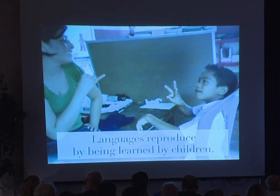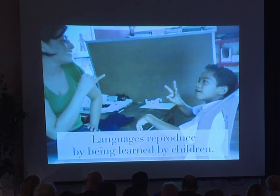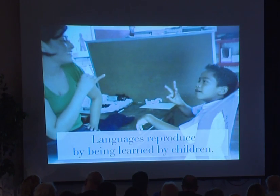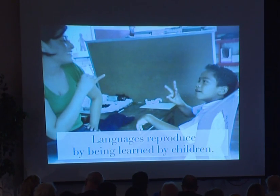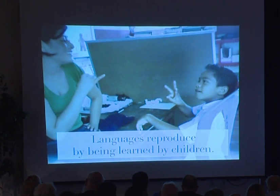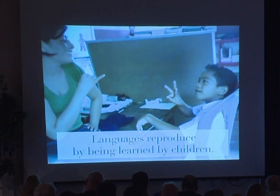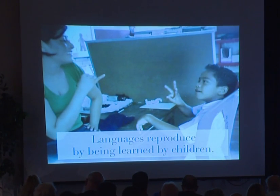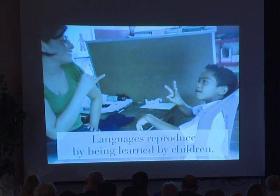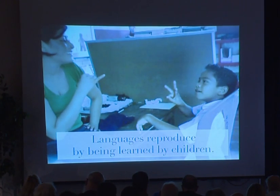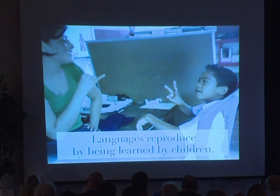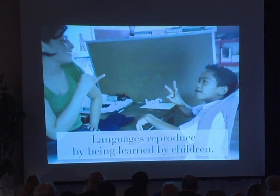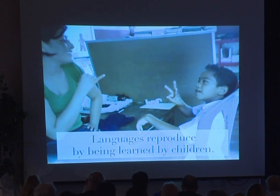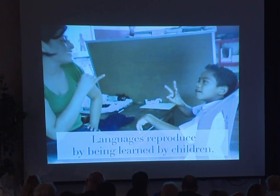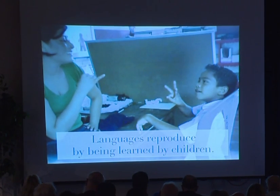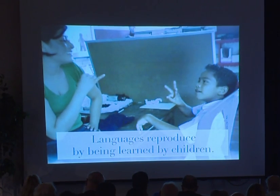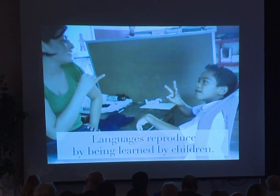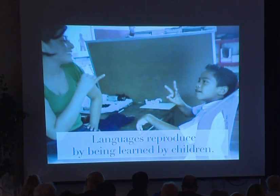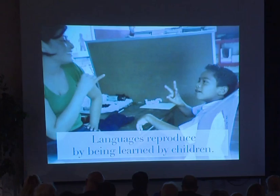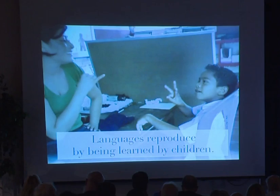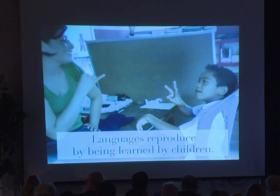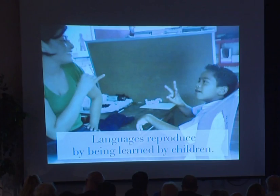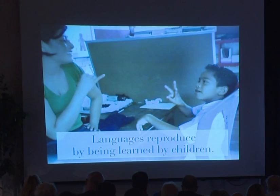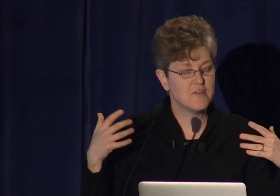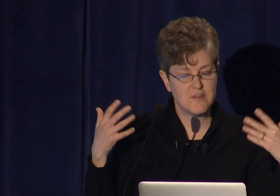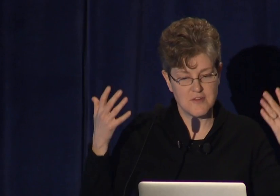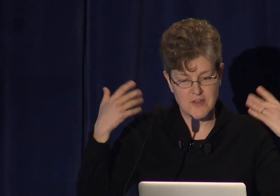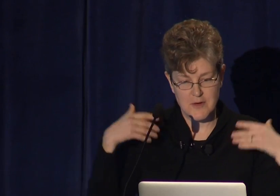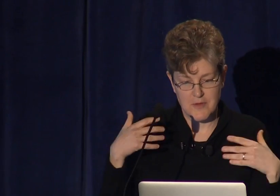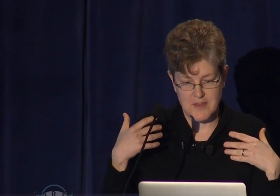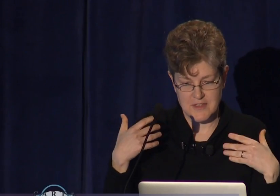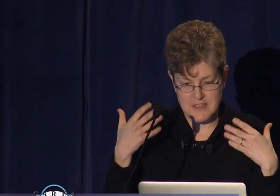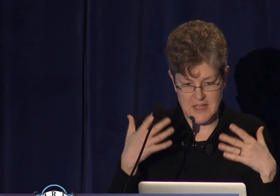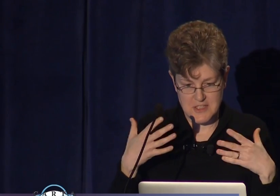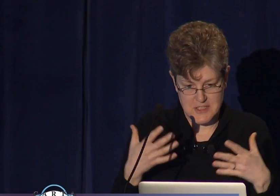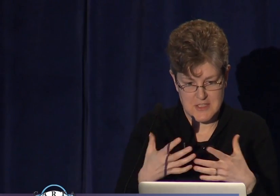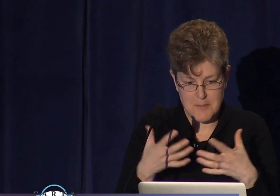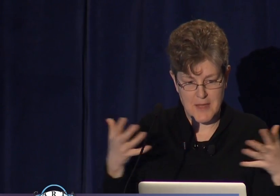to create languages, to grow languages, this isn't done with an intention to make